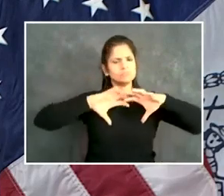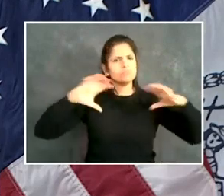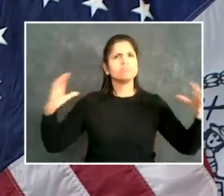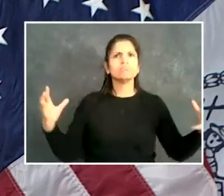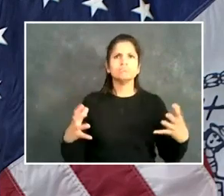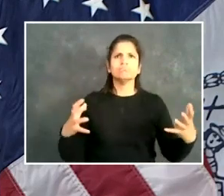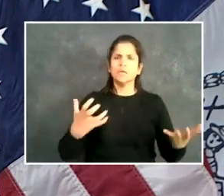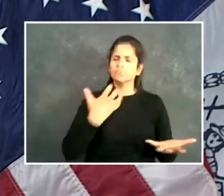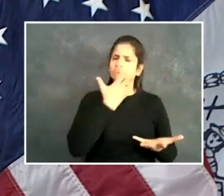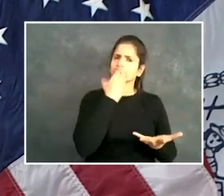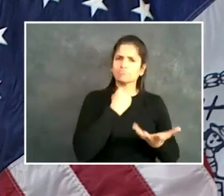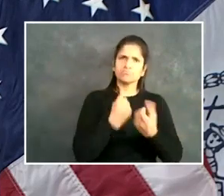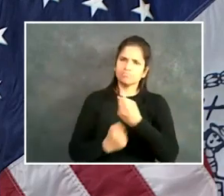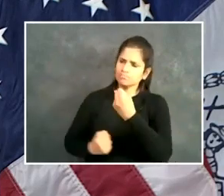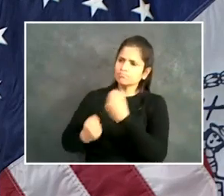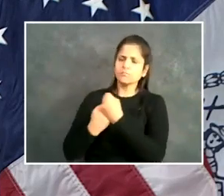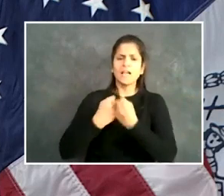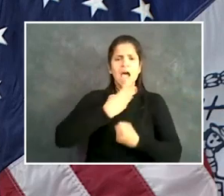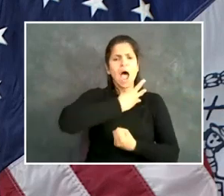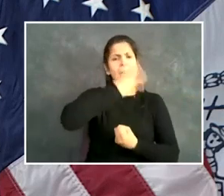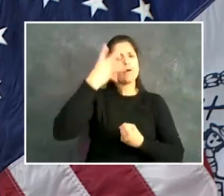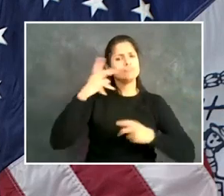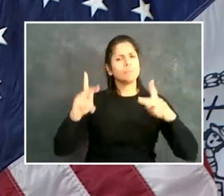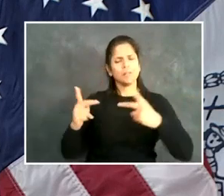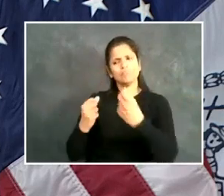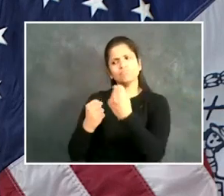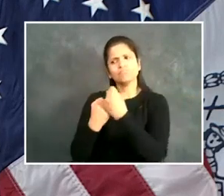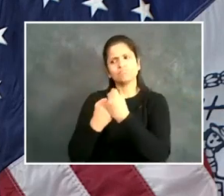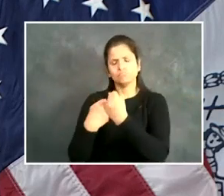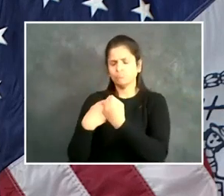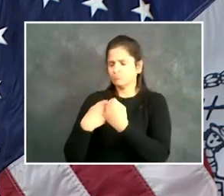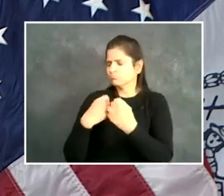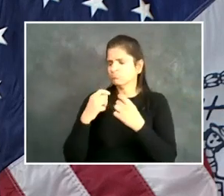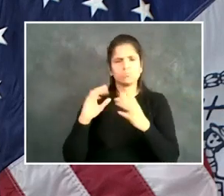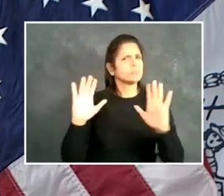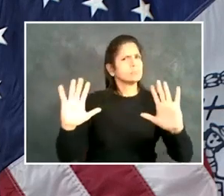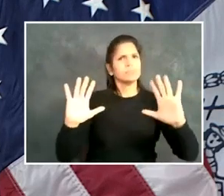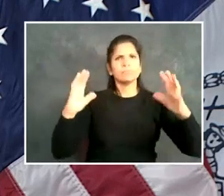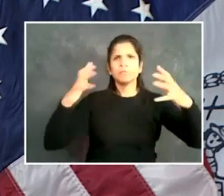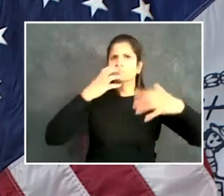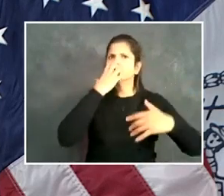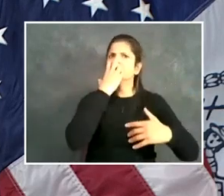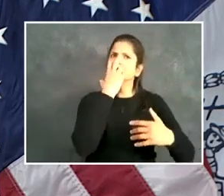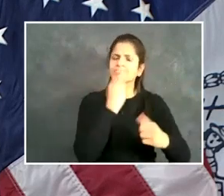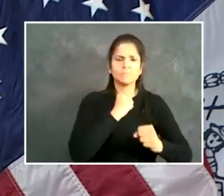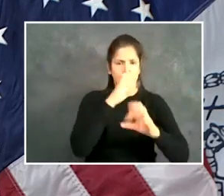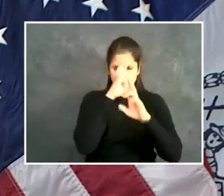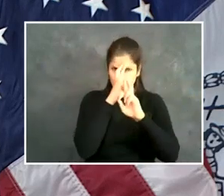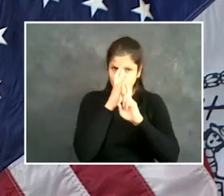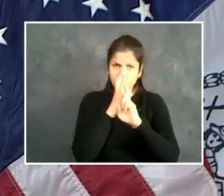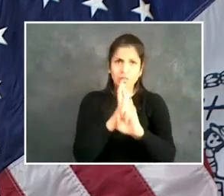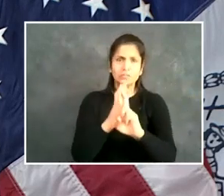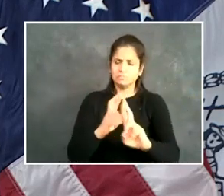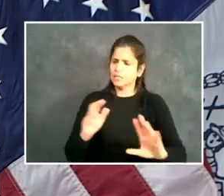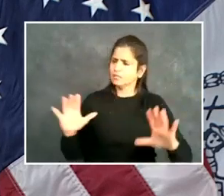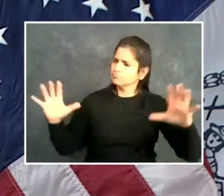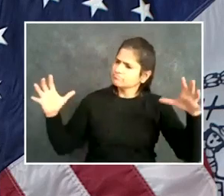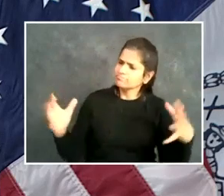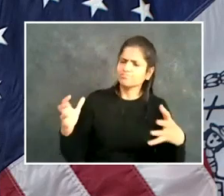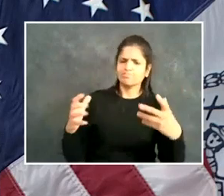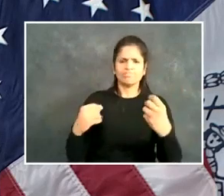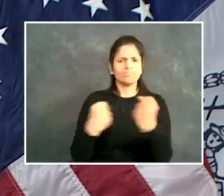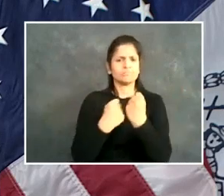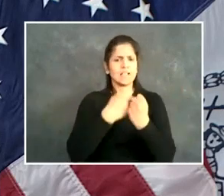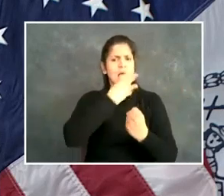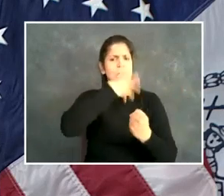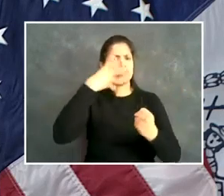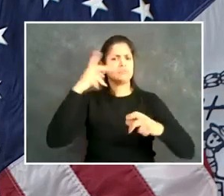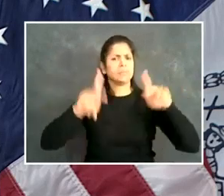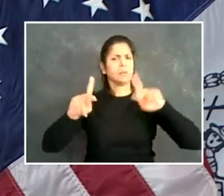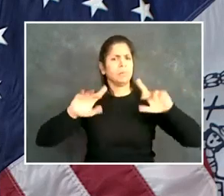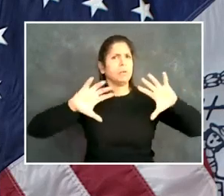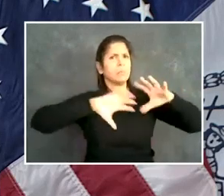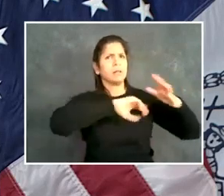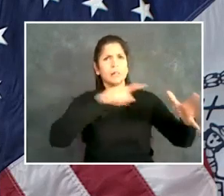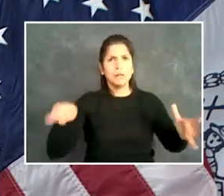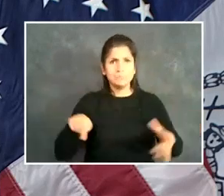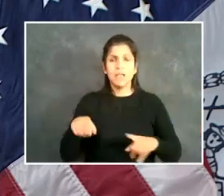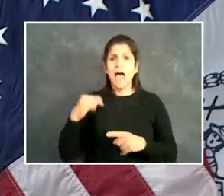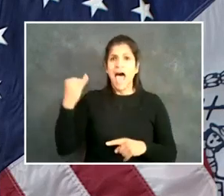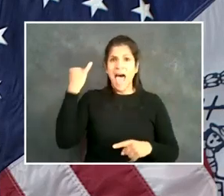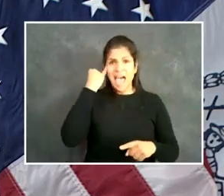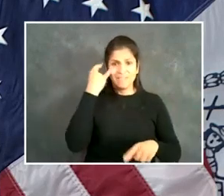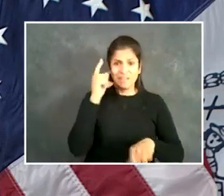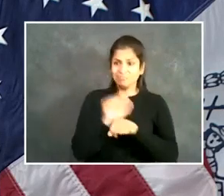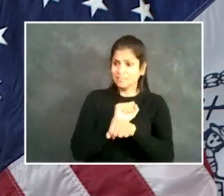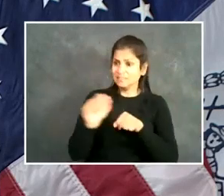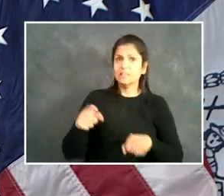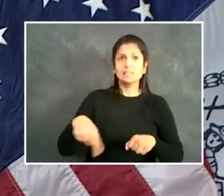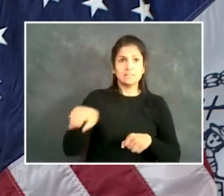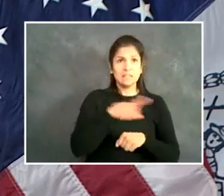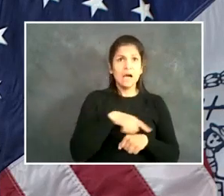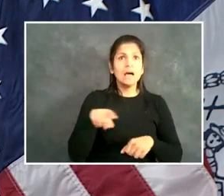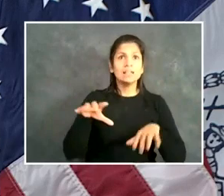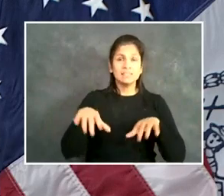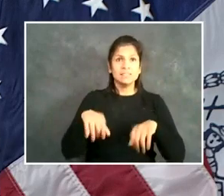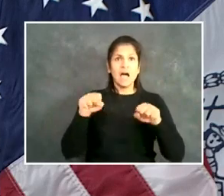PEOPLE WHO LIVE HERE, IT'S